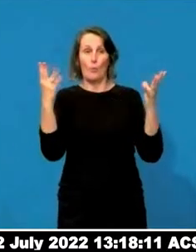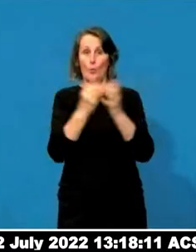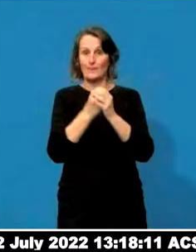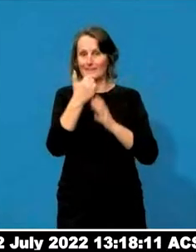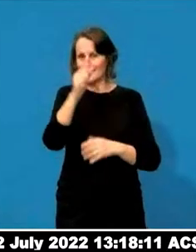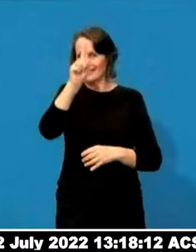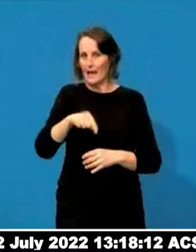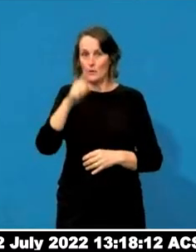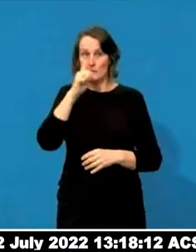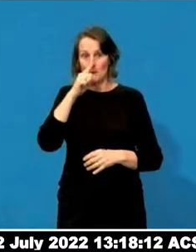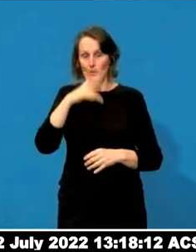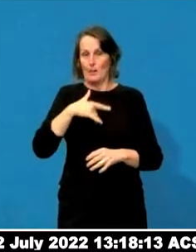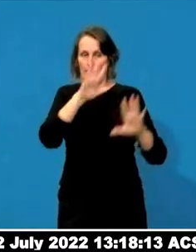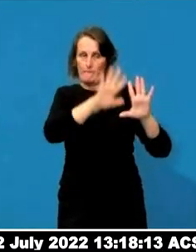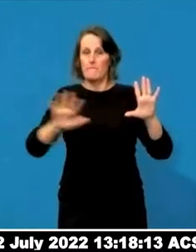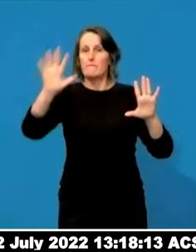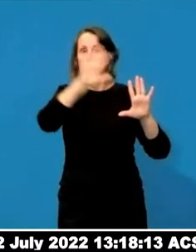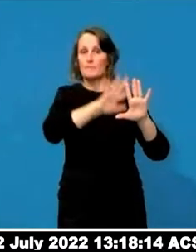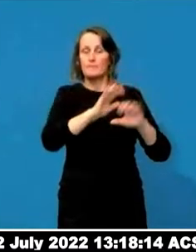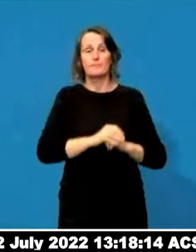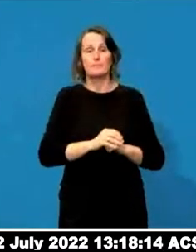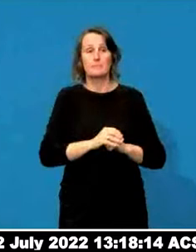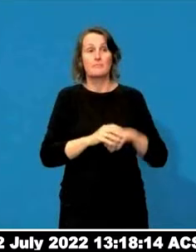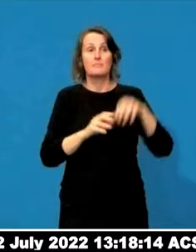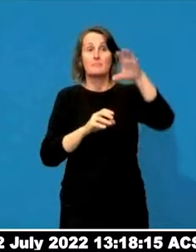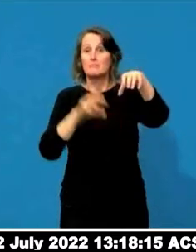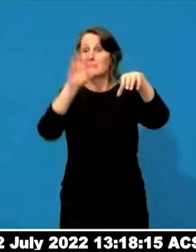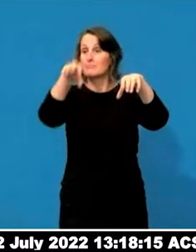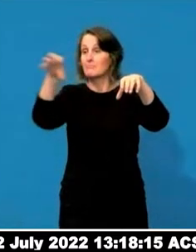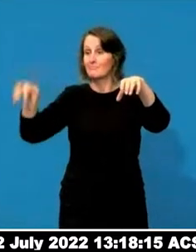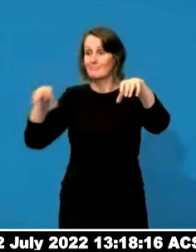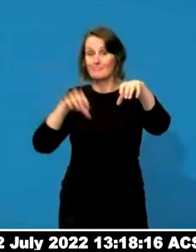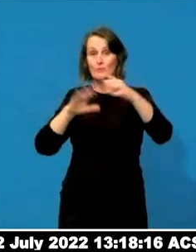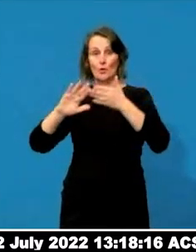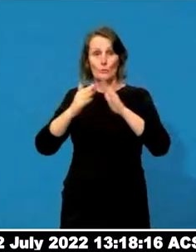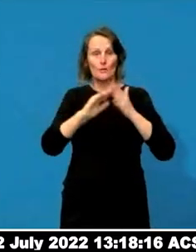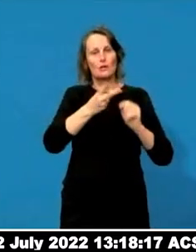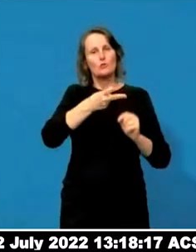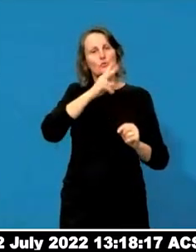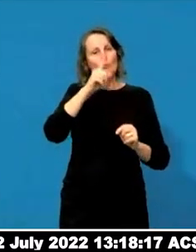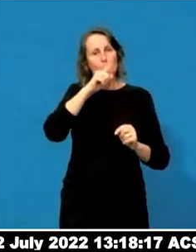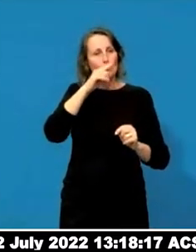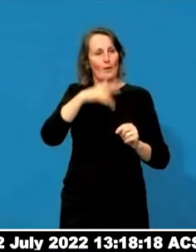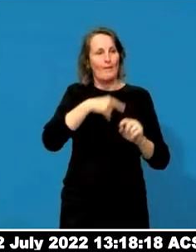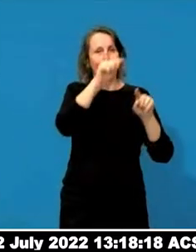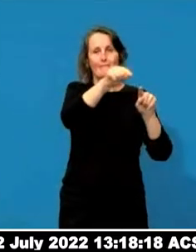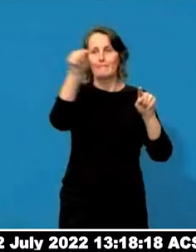with an average of about 200 people per community. Chair, Ms McRae and Mrs Smith will take affirmations.